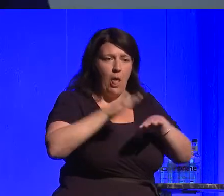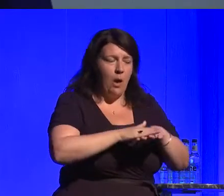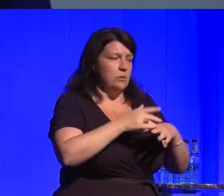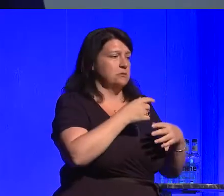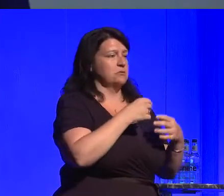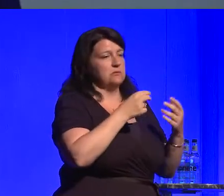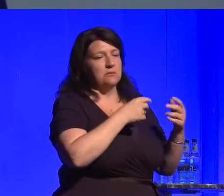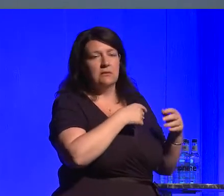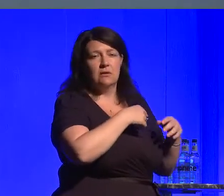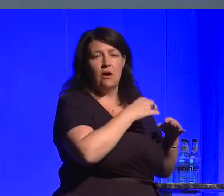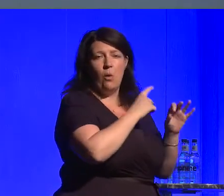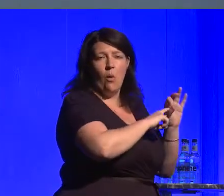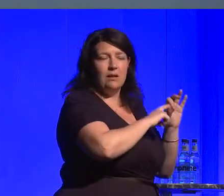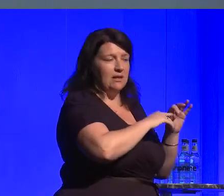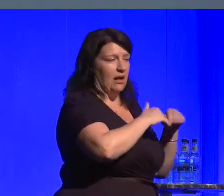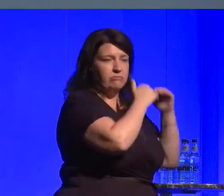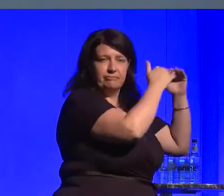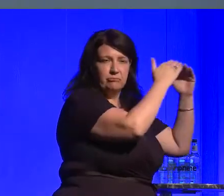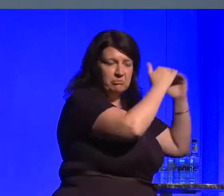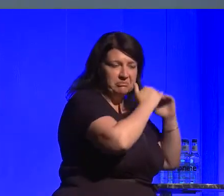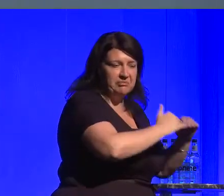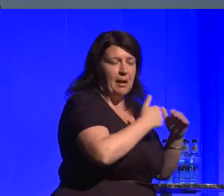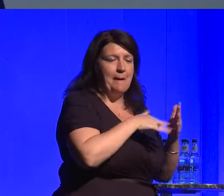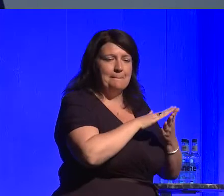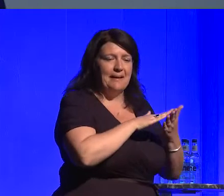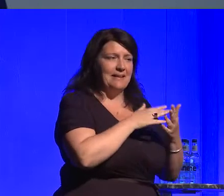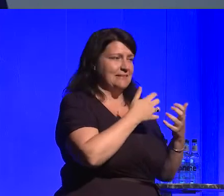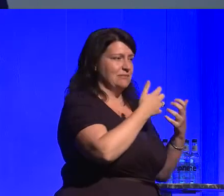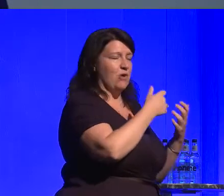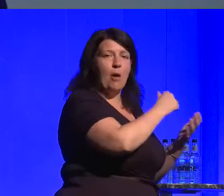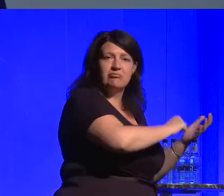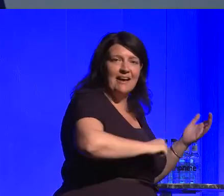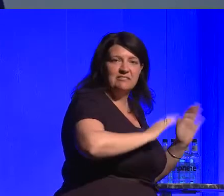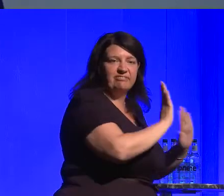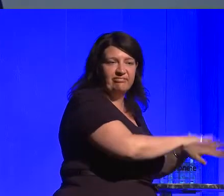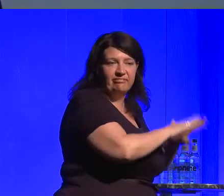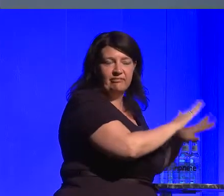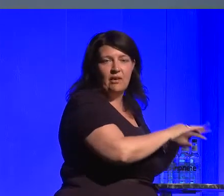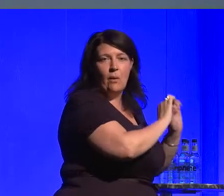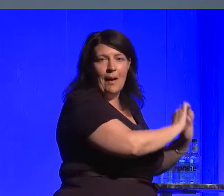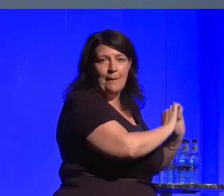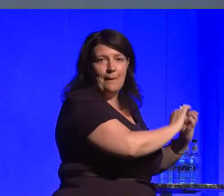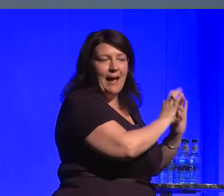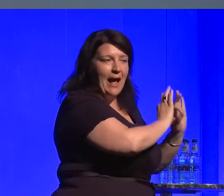the hum of expensive kit goes silent, operating theatres lie fallow, and diagnostic kit goes